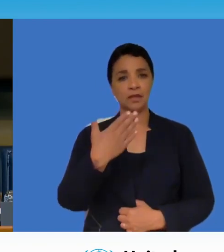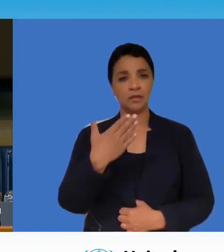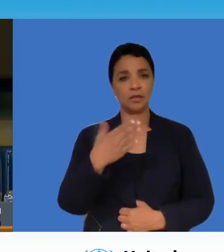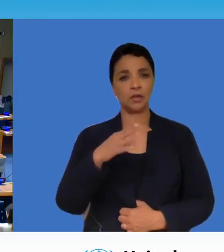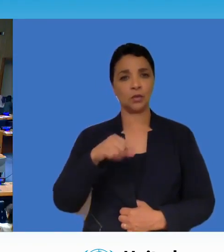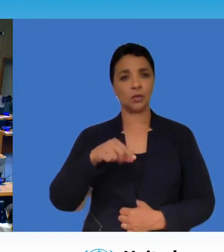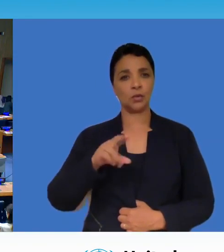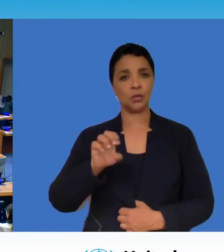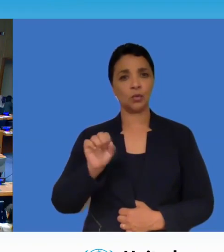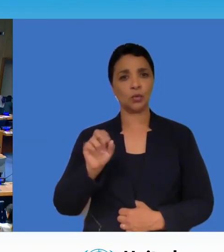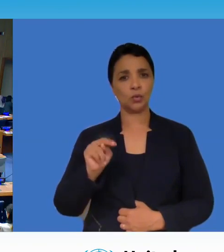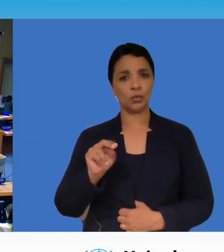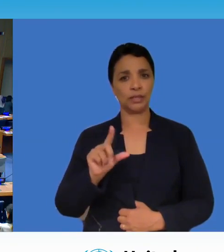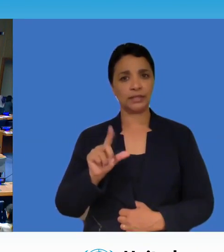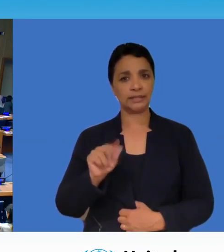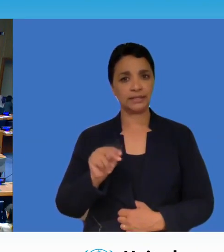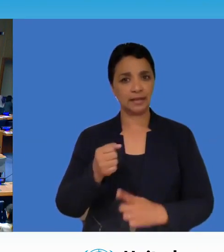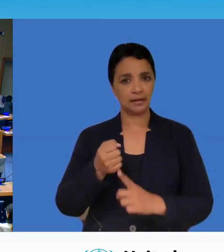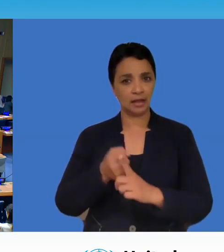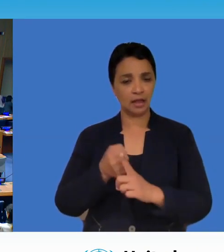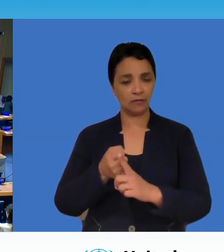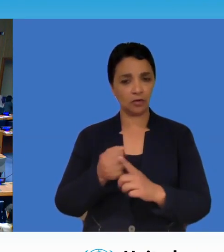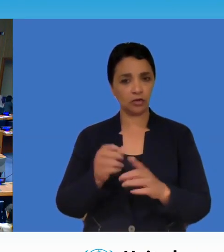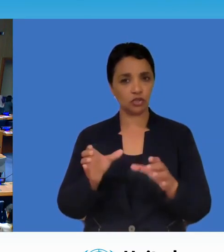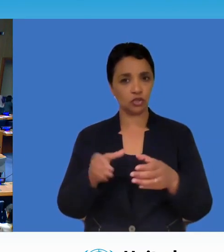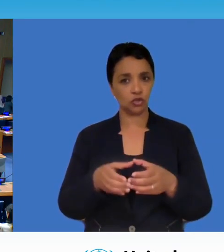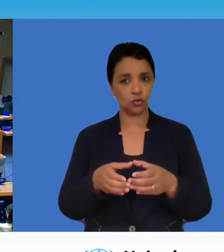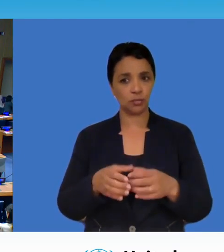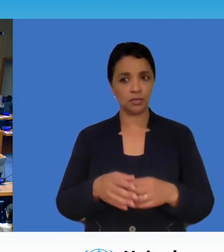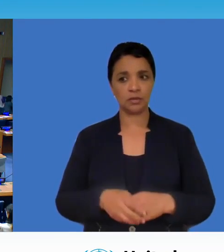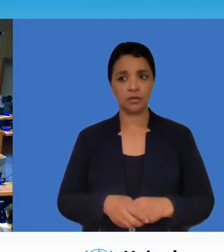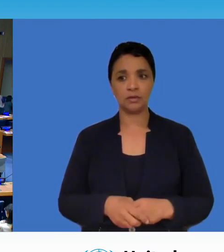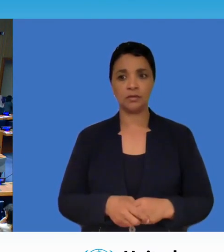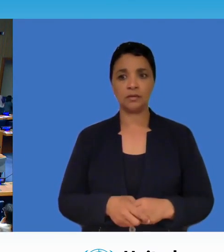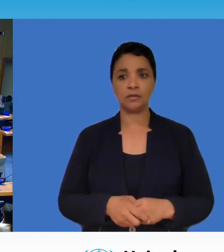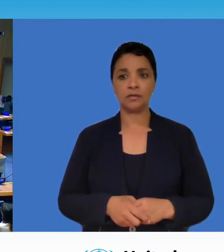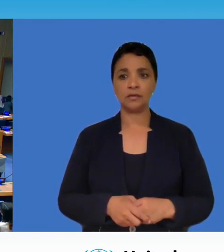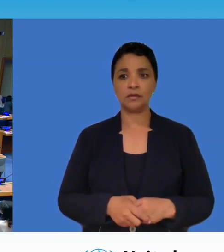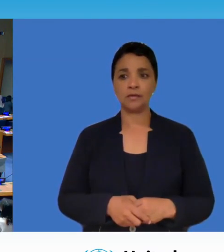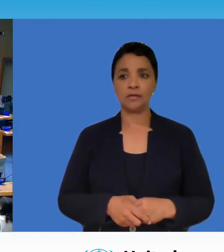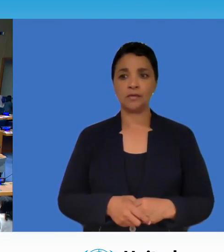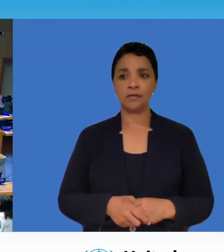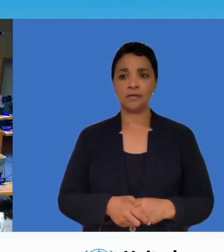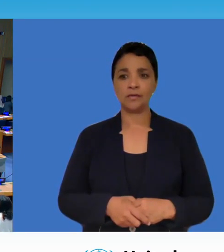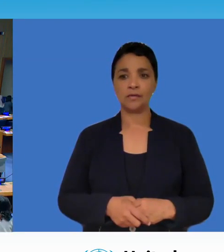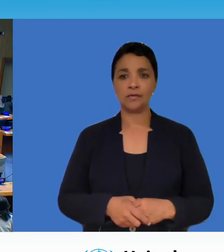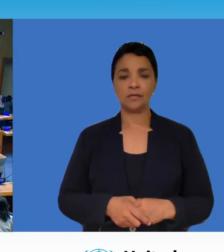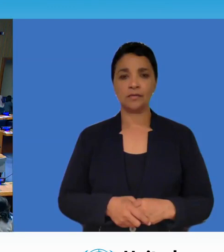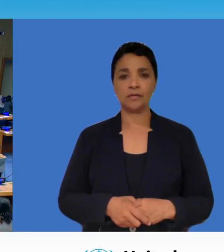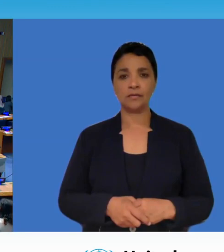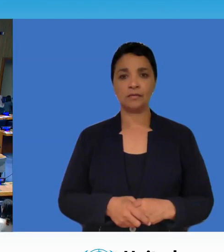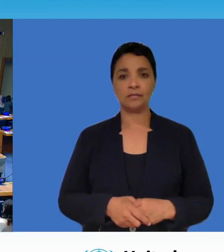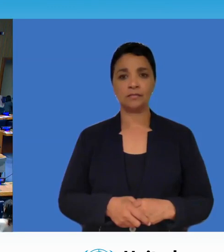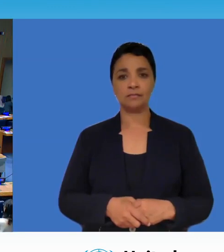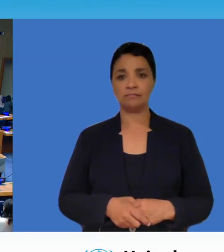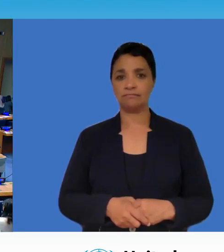Kingdom thank you chair the United Kingdom has supported the UN convention on the rights